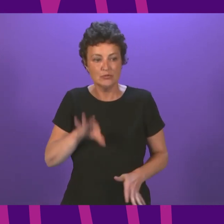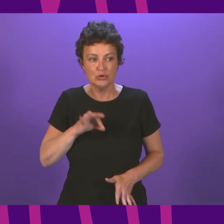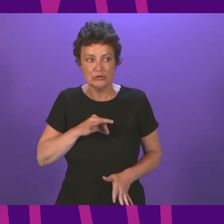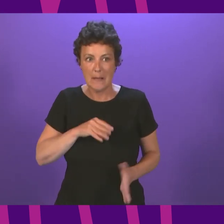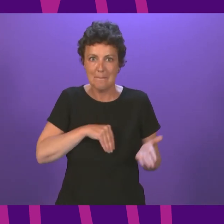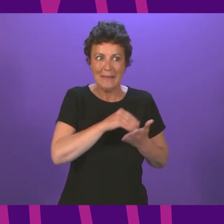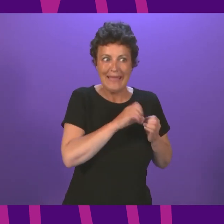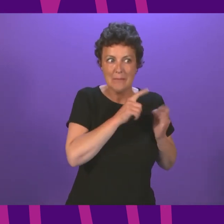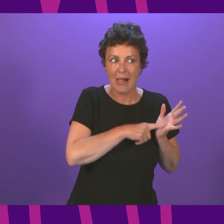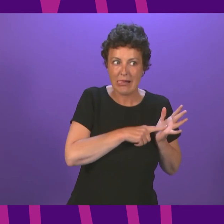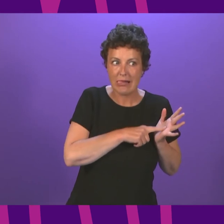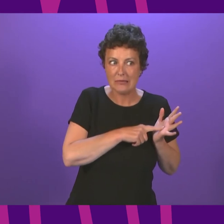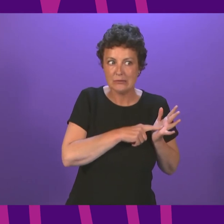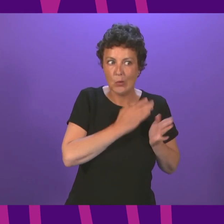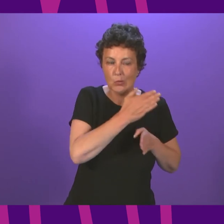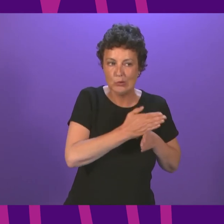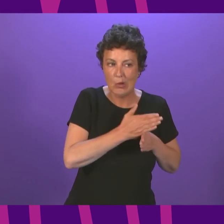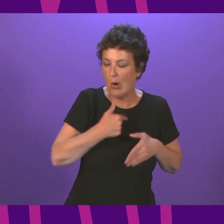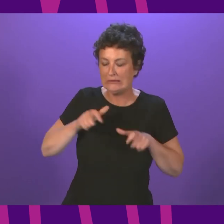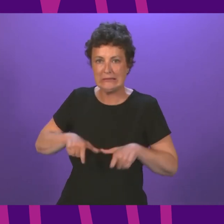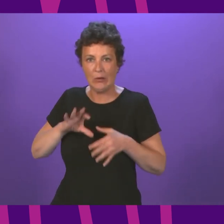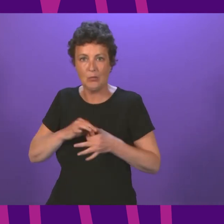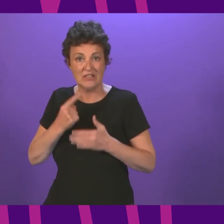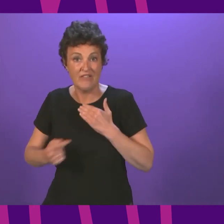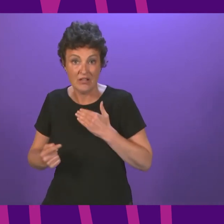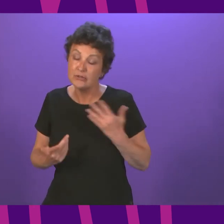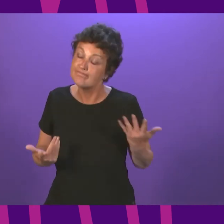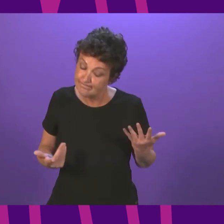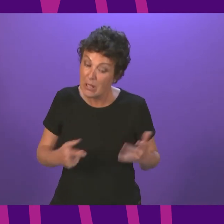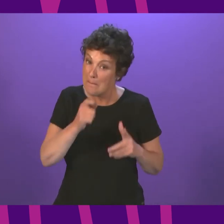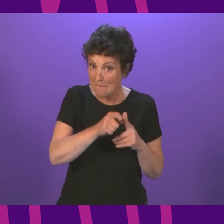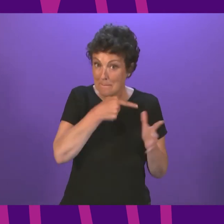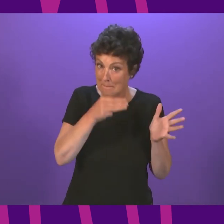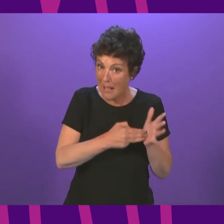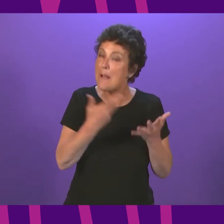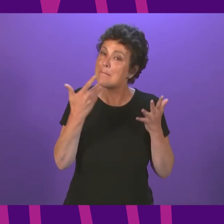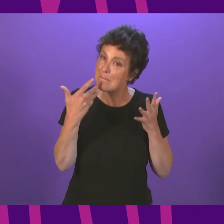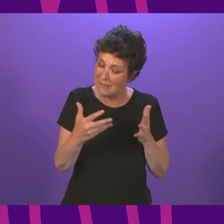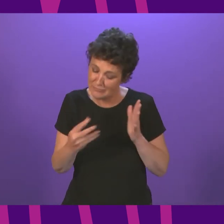I am not sure which meeting the member is talking about. For the past— Mr Briggs, please carry on.